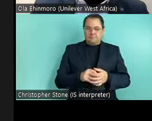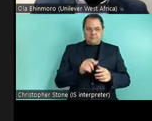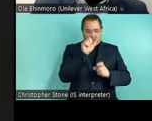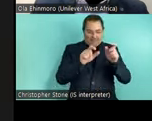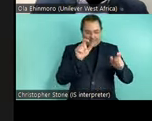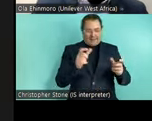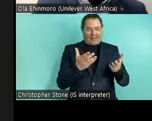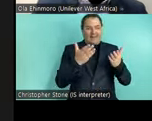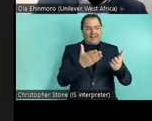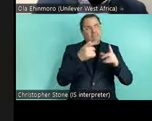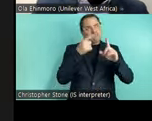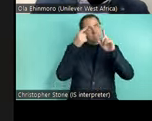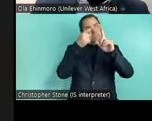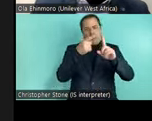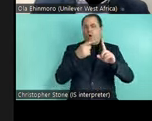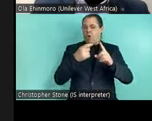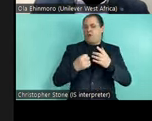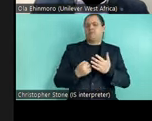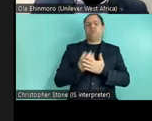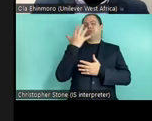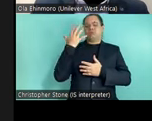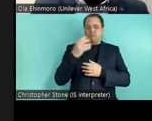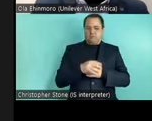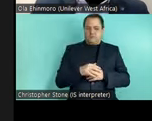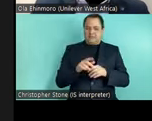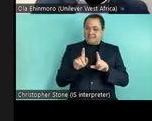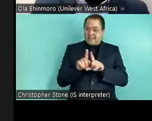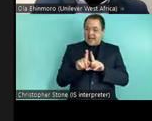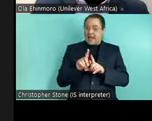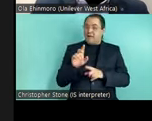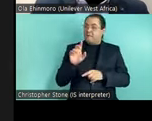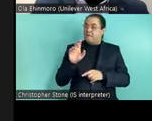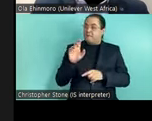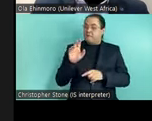15:01:48 We also believe that our brands with purpose will grow companies with purpose Udall